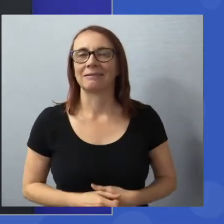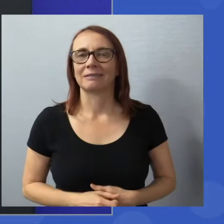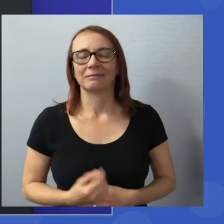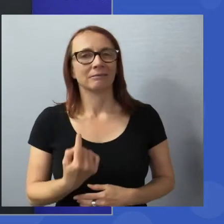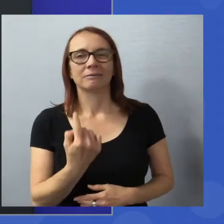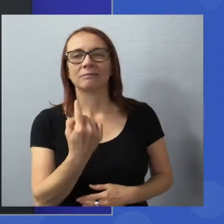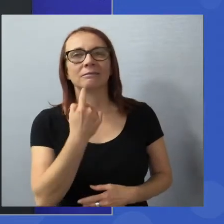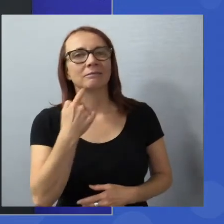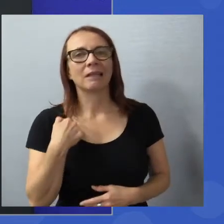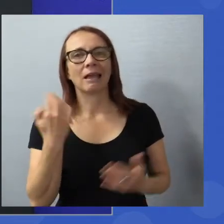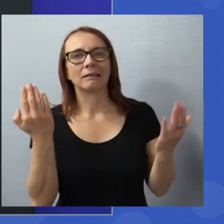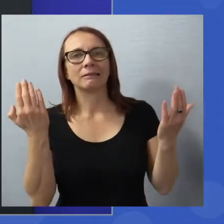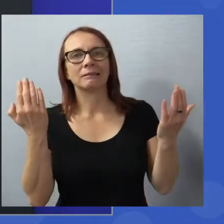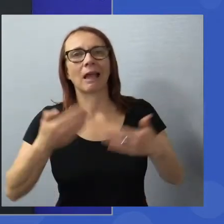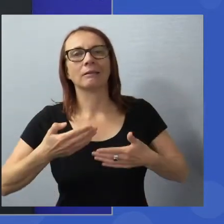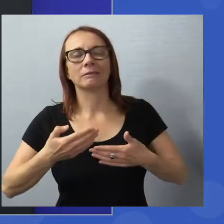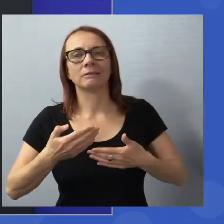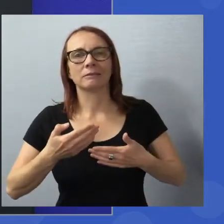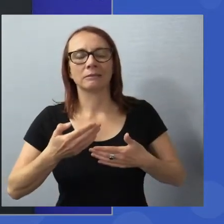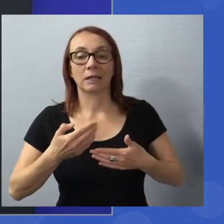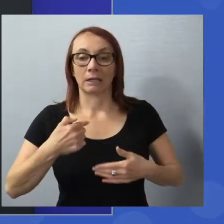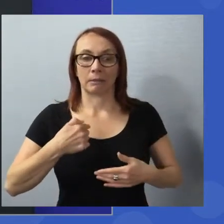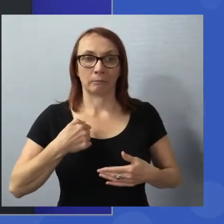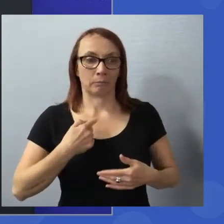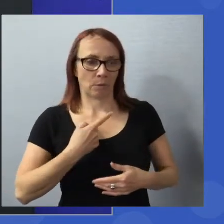Alan I the chance to look at the emerging themes that were coming out I